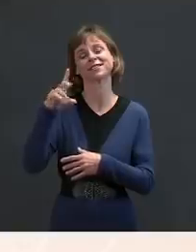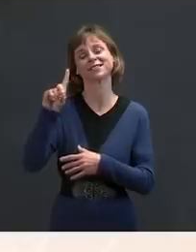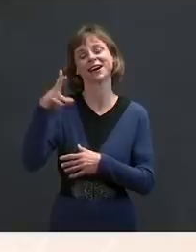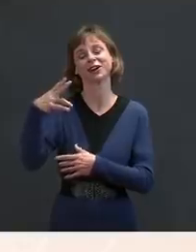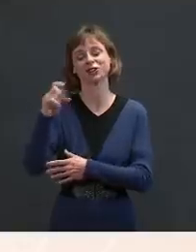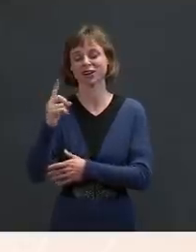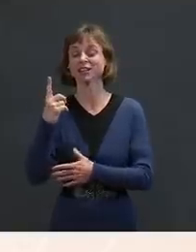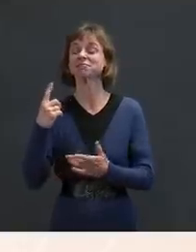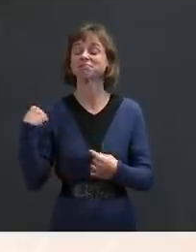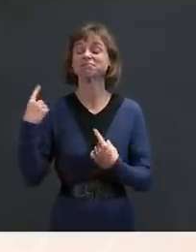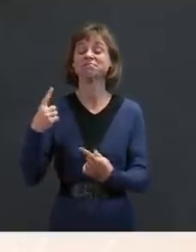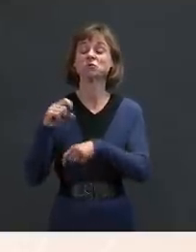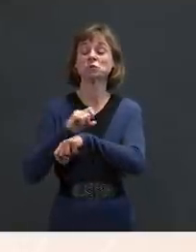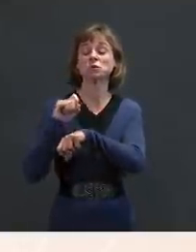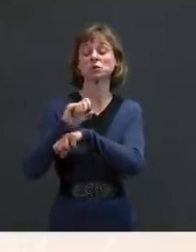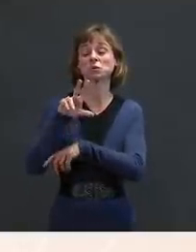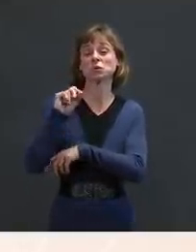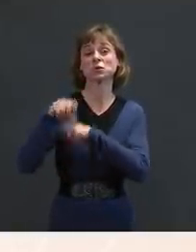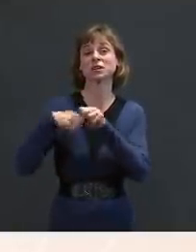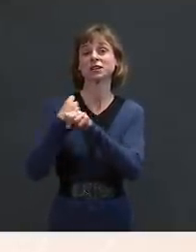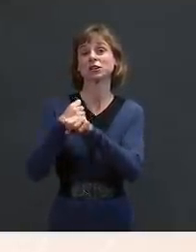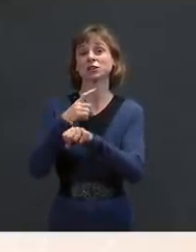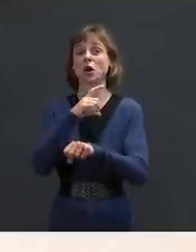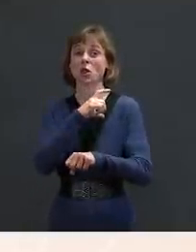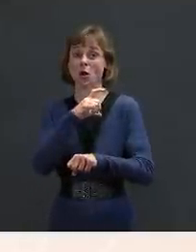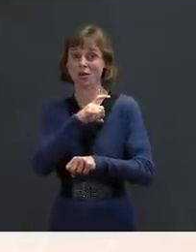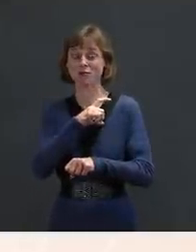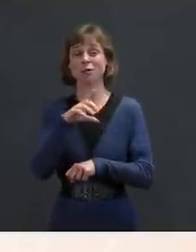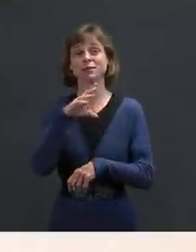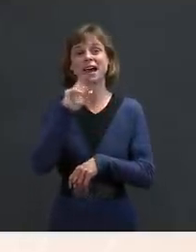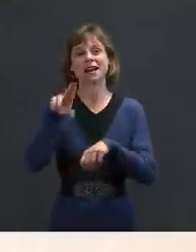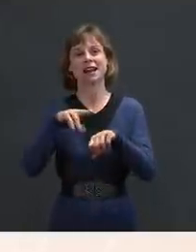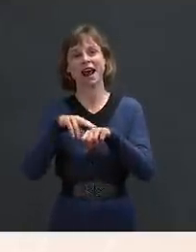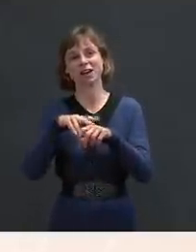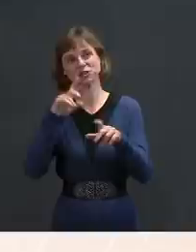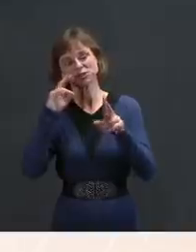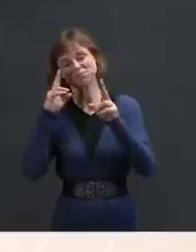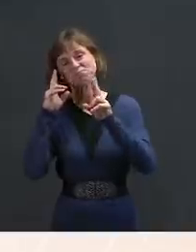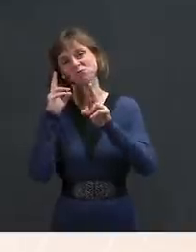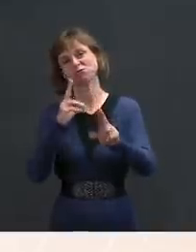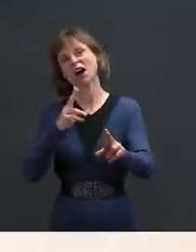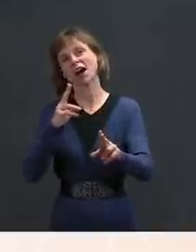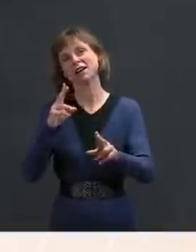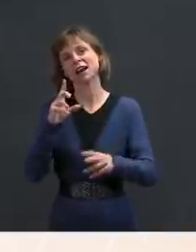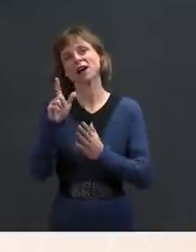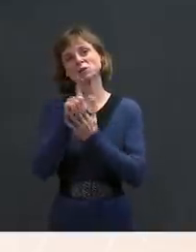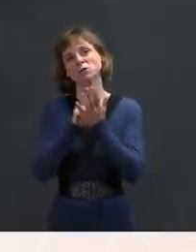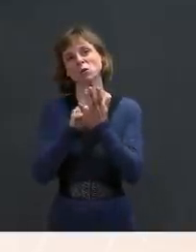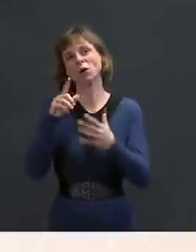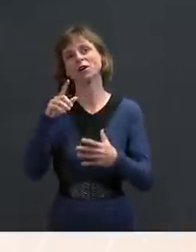as a law enforcement official and a nationally recognized lawyer in the private sector. He served as the Deputy Secretary